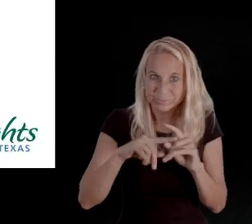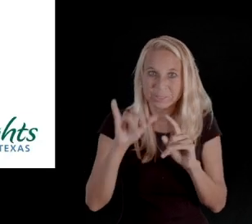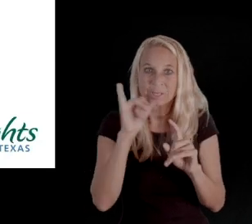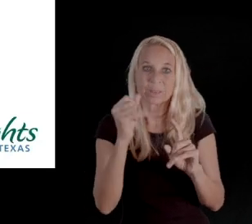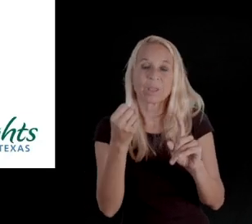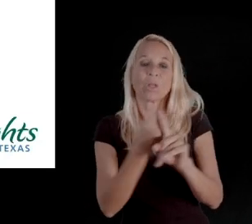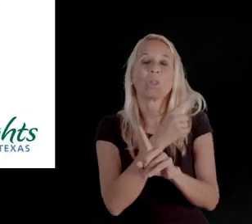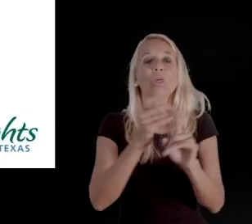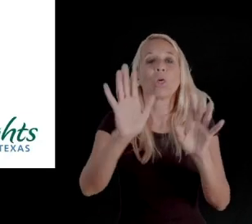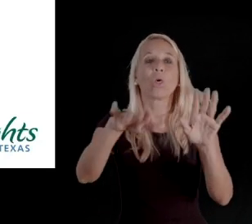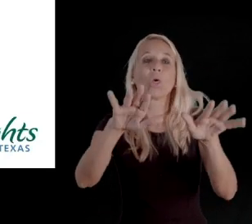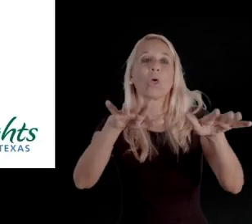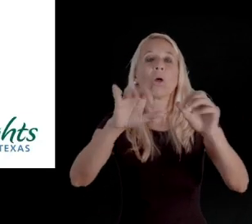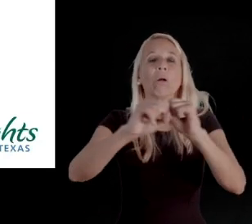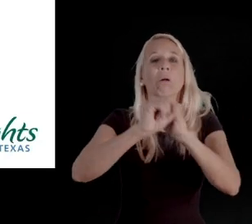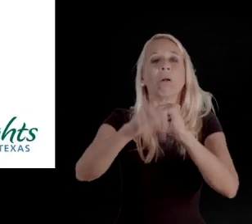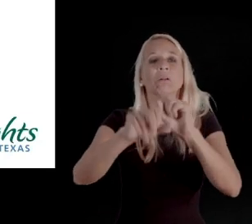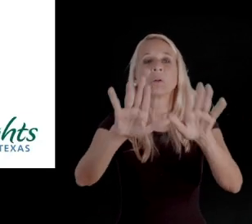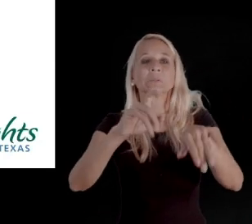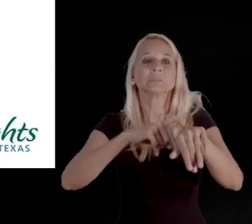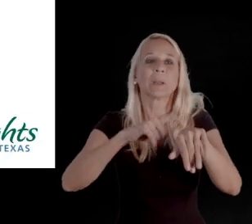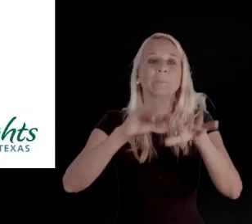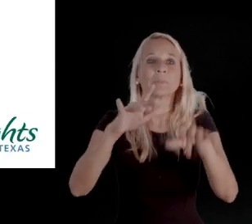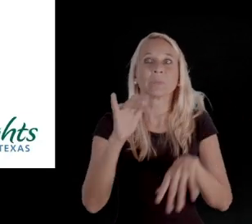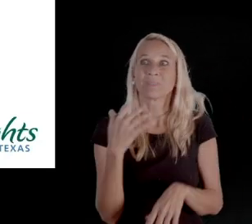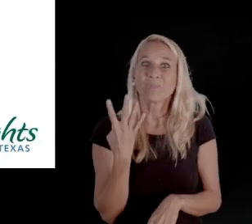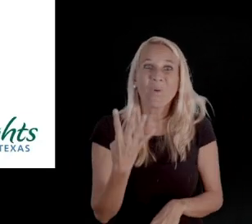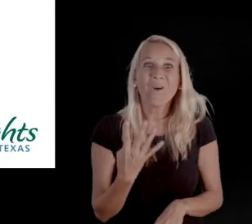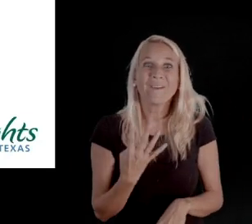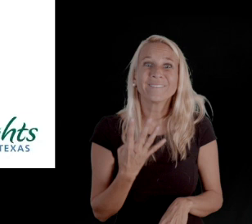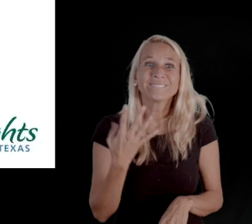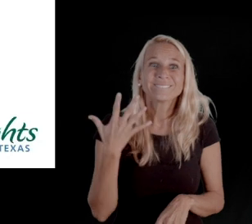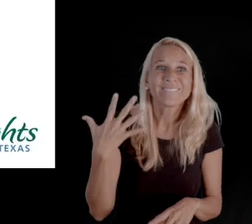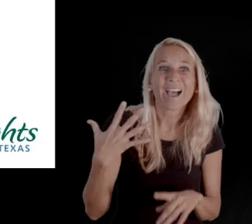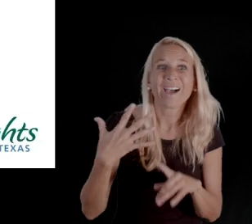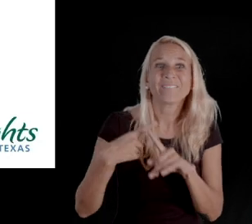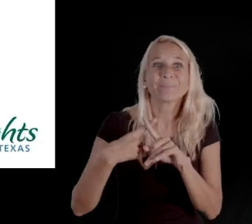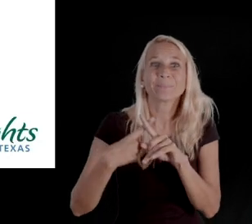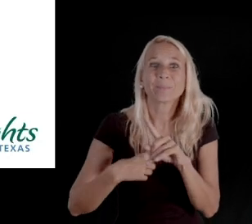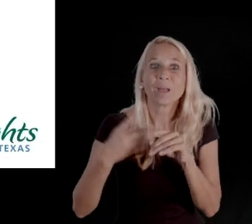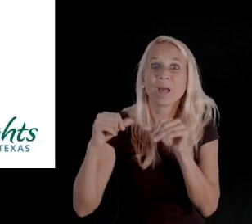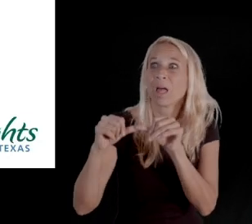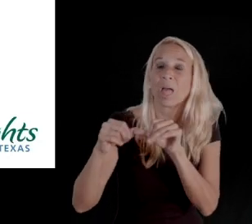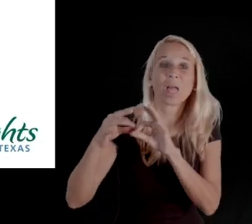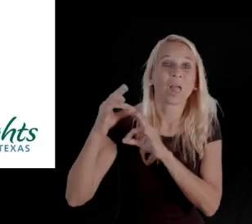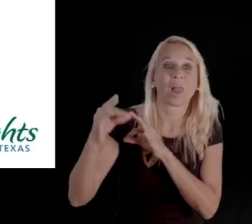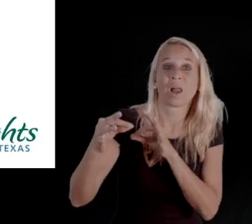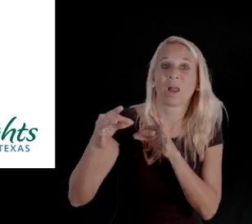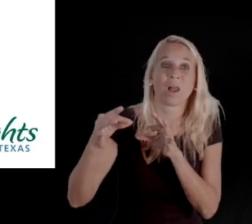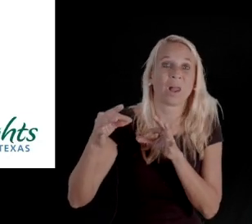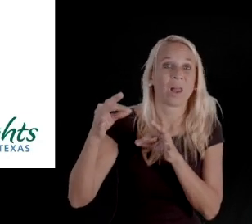hey, take your time, it's been four or five months, but services are being continued so keep the course.